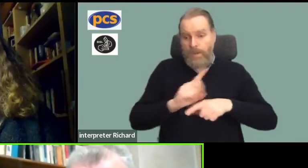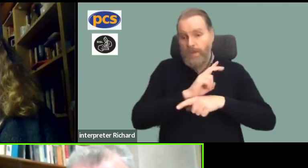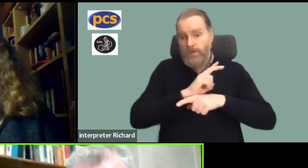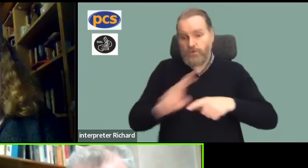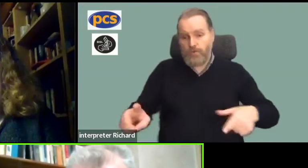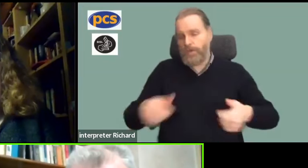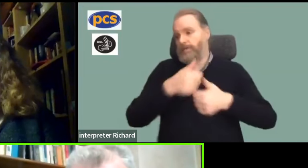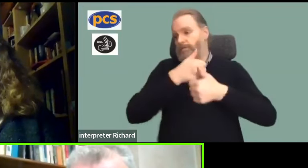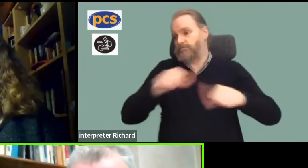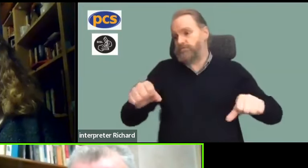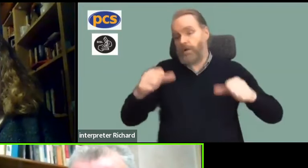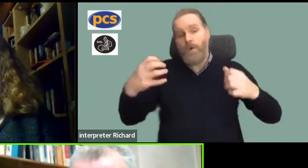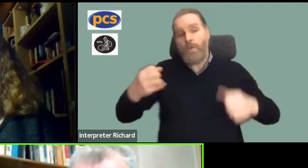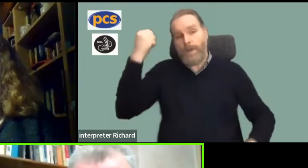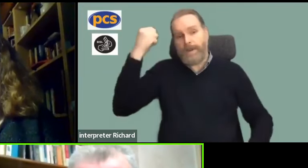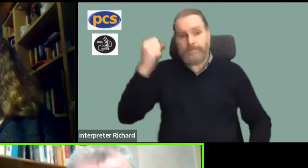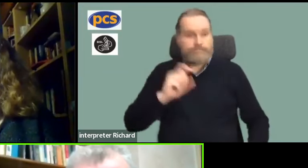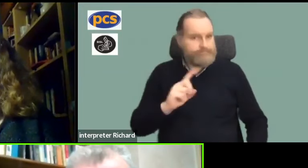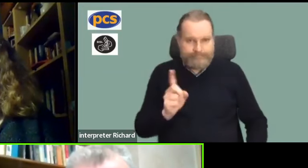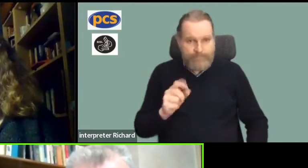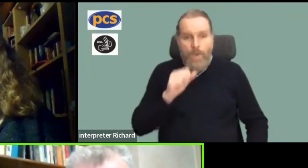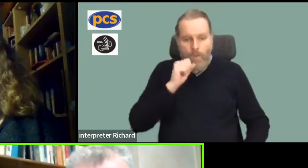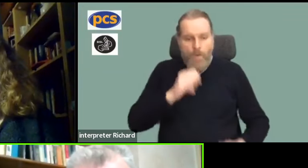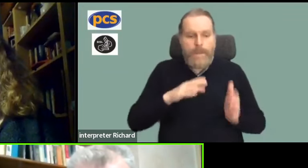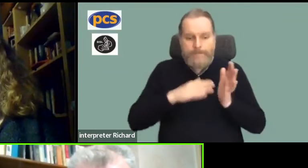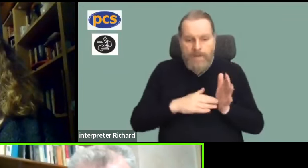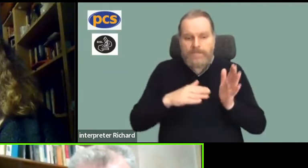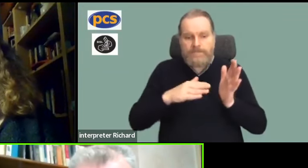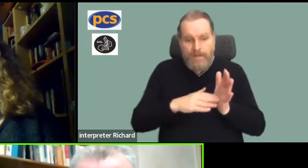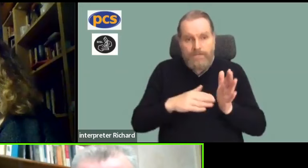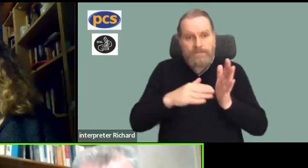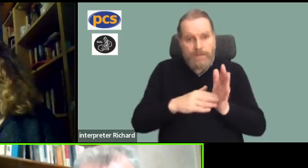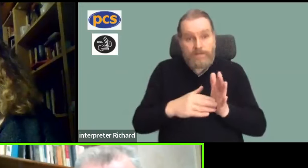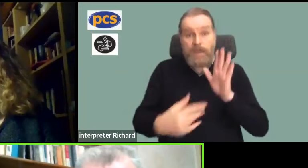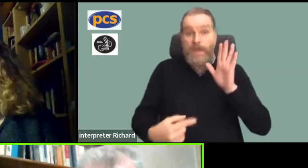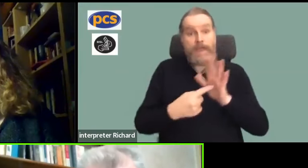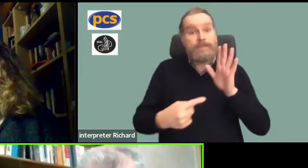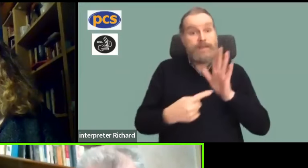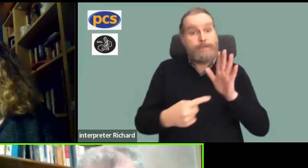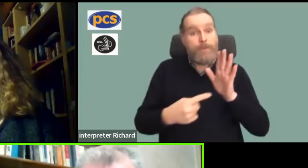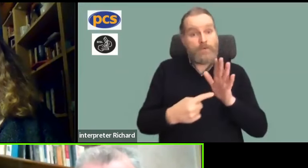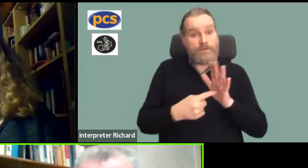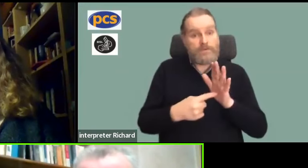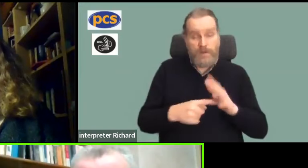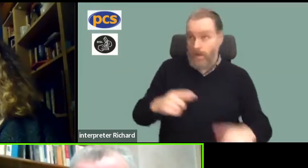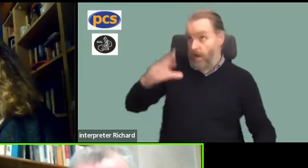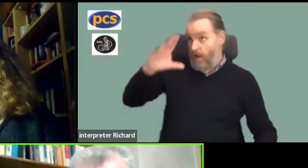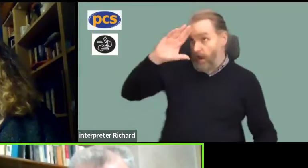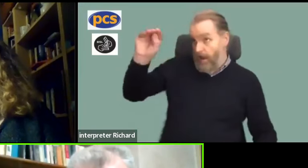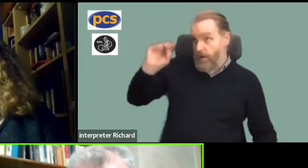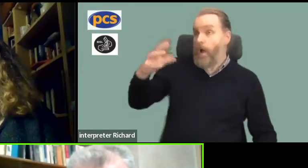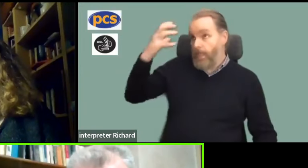or lost in a period of one or lost in a period of one week or 2 weeks our ballot mandate lasts for 6 months, and the important thing 6 months, and the important thing. is that the government See is that the government See we